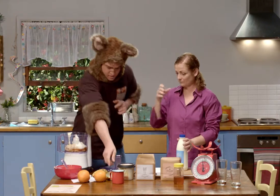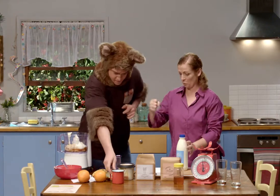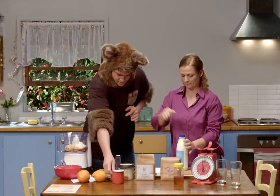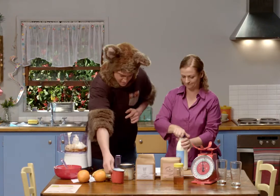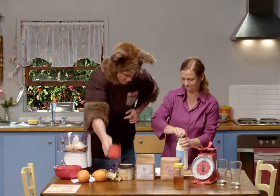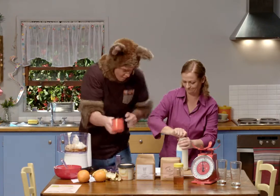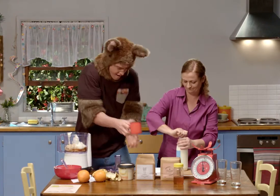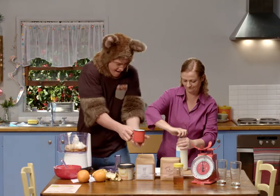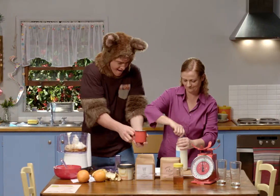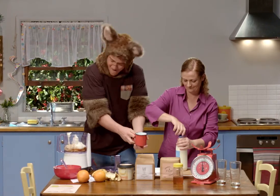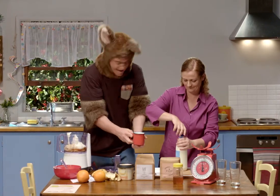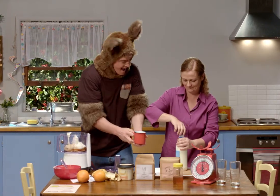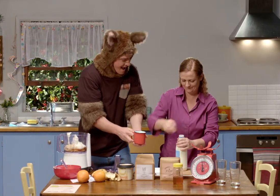Can you hold the cup?